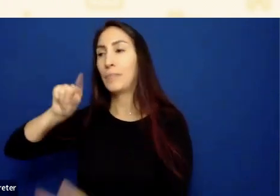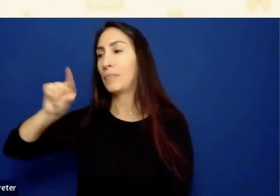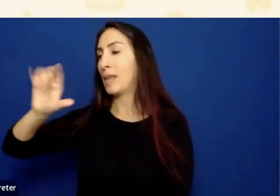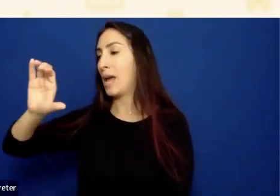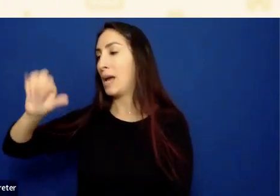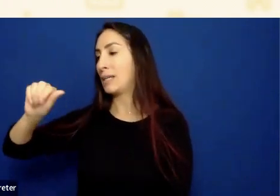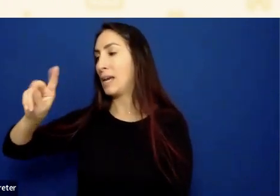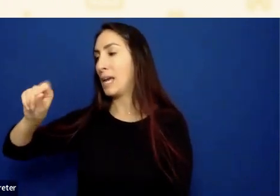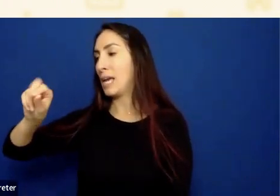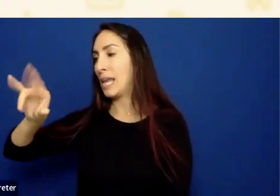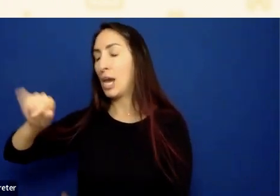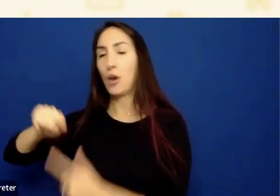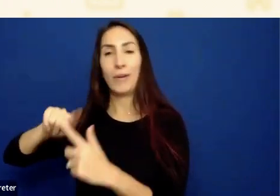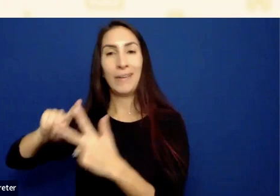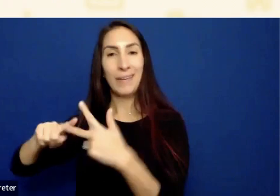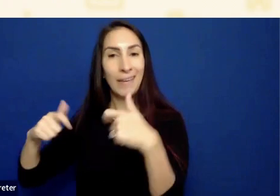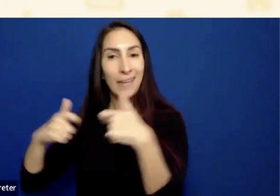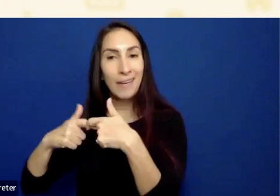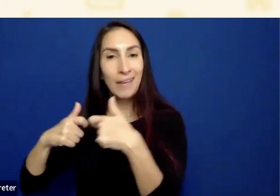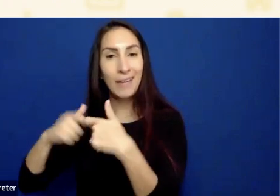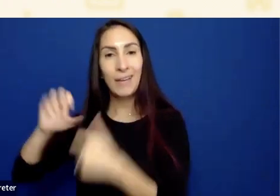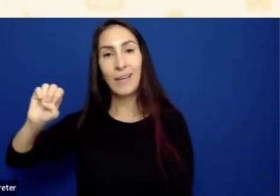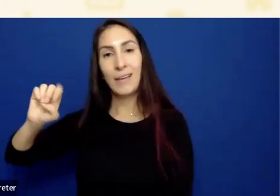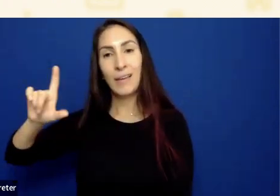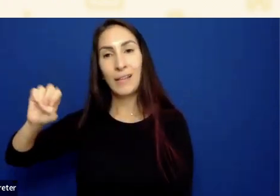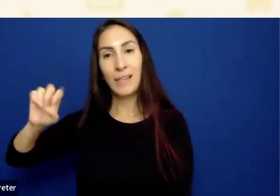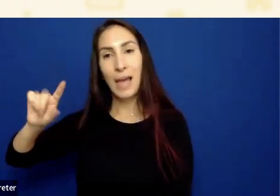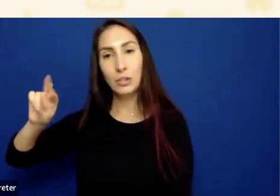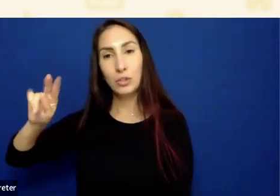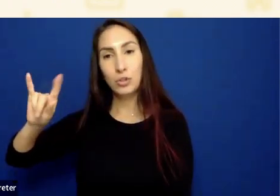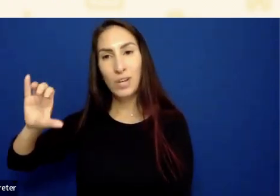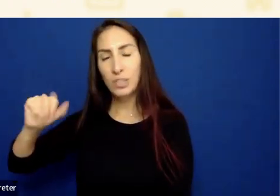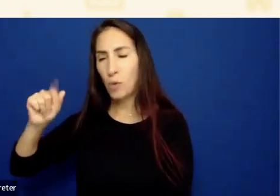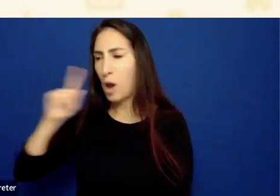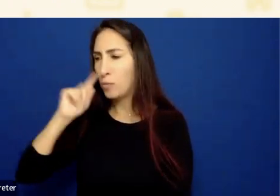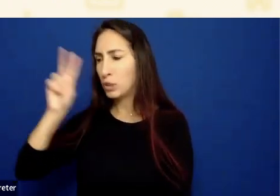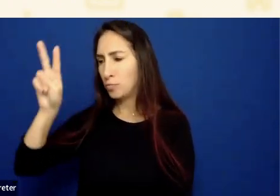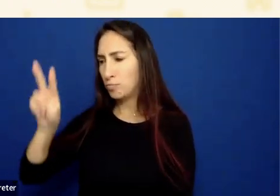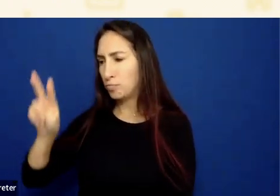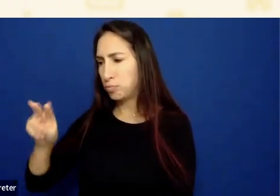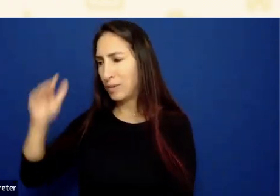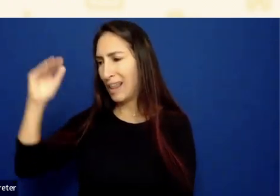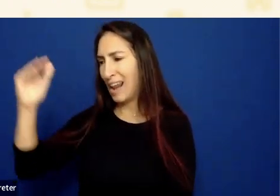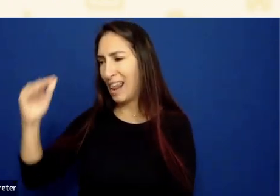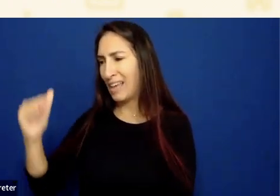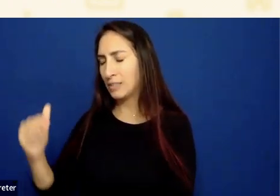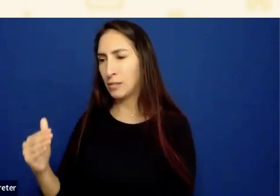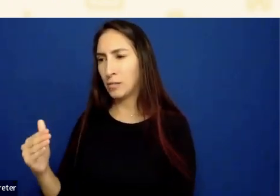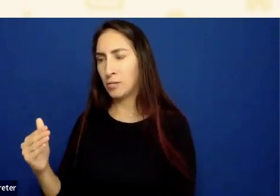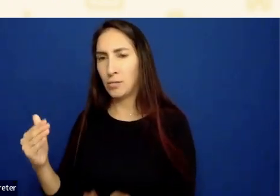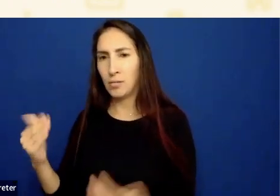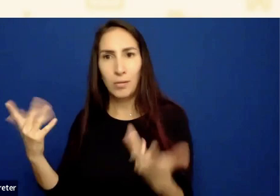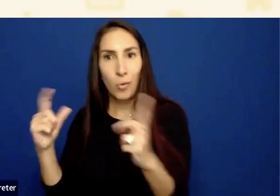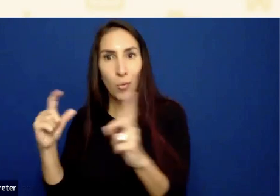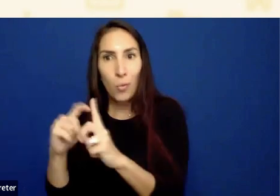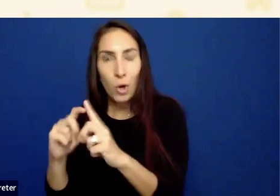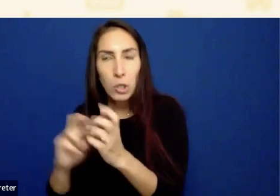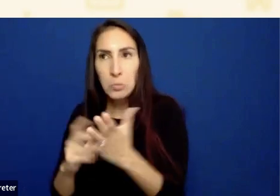As I was going down that list, I was, like, It would be really great to actually get a description of what those styles look like, even if it's just telling me